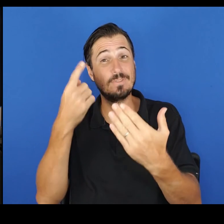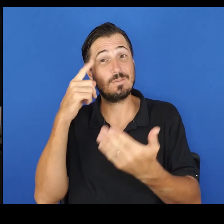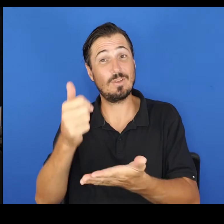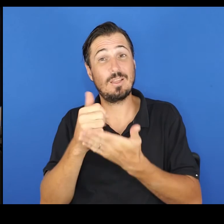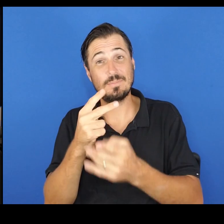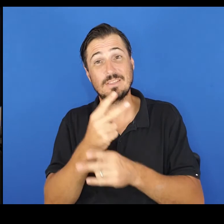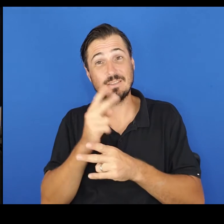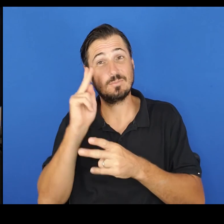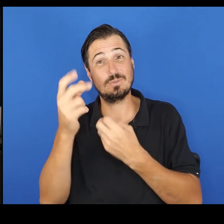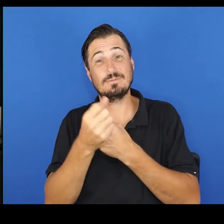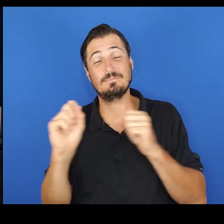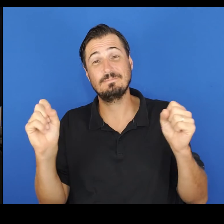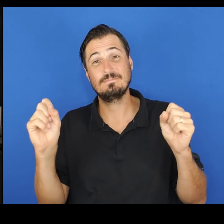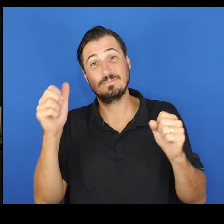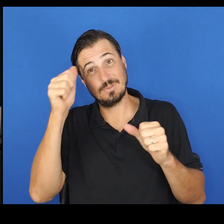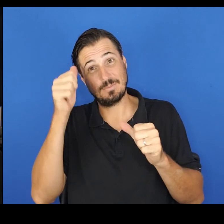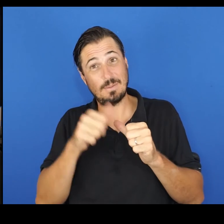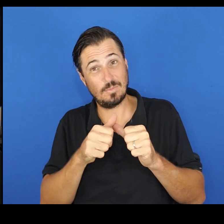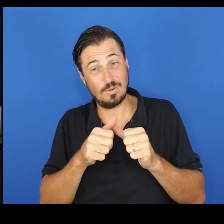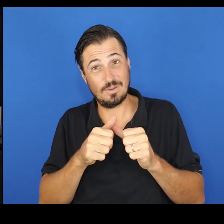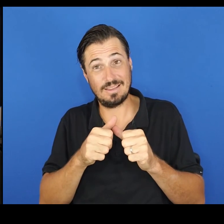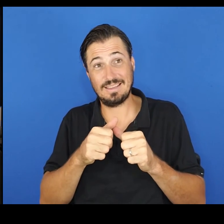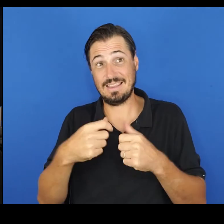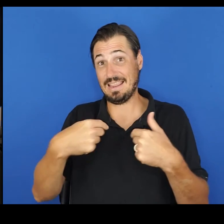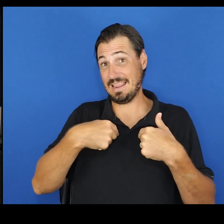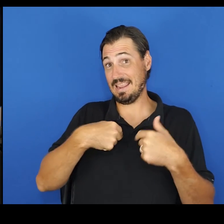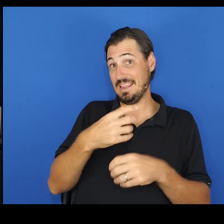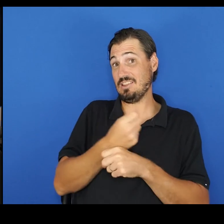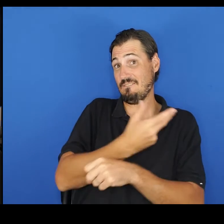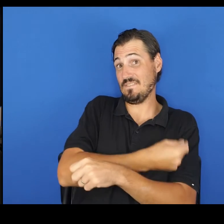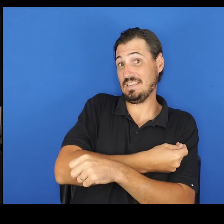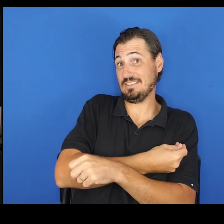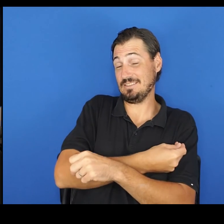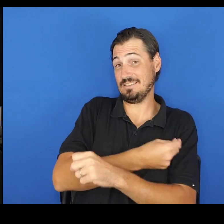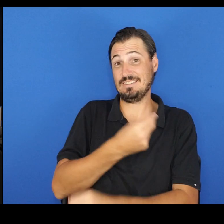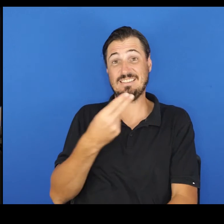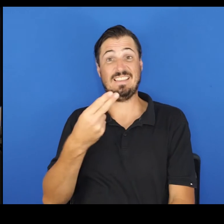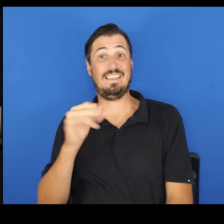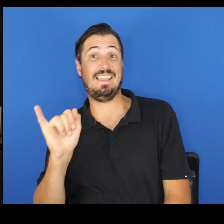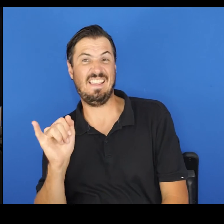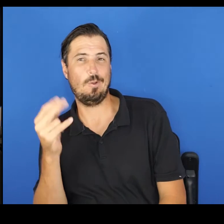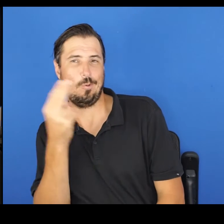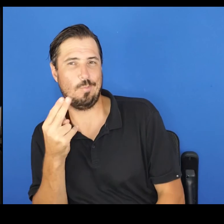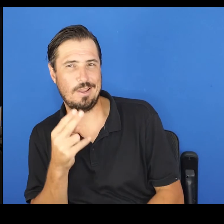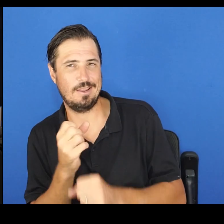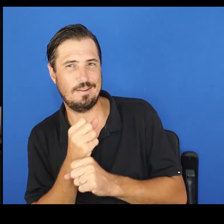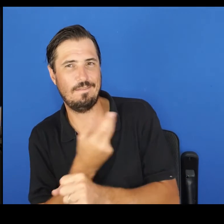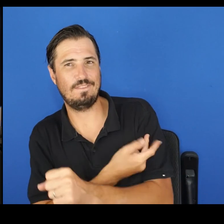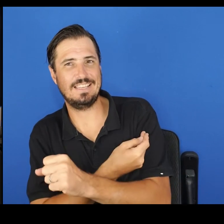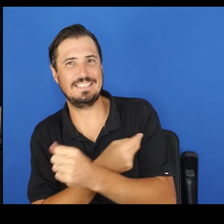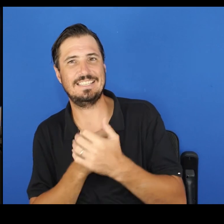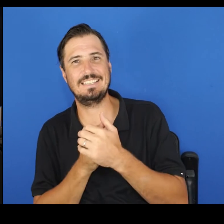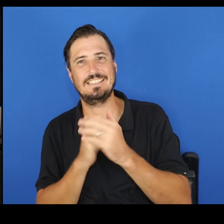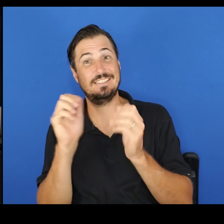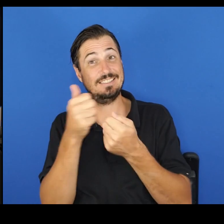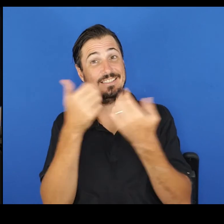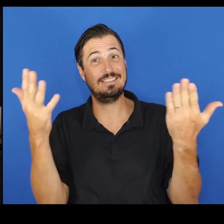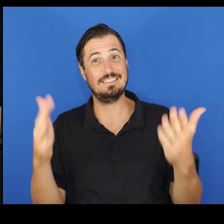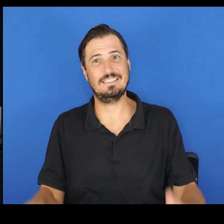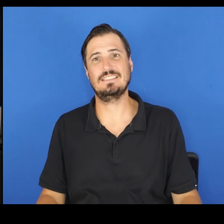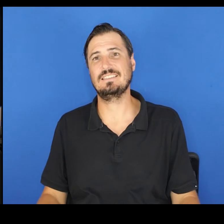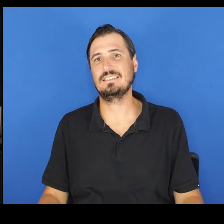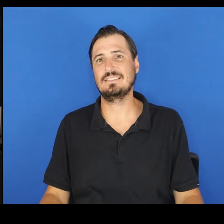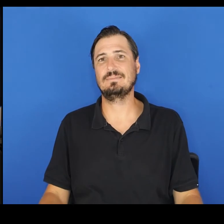Mahalo for helping to keep Kaua‘i safe. And remember, I got vaccinated #HIGotVaccinated! Aloha!